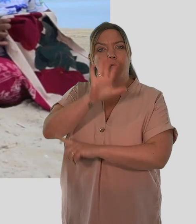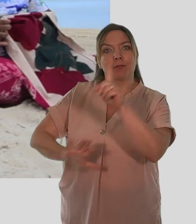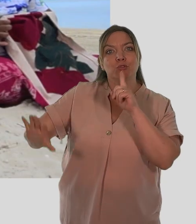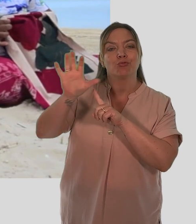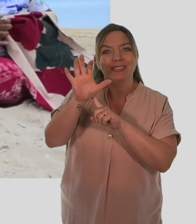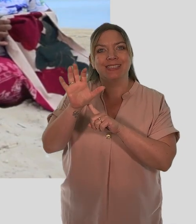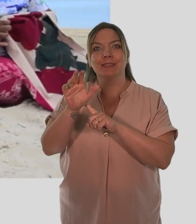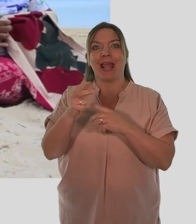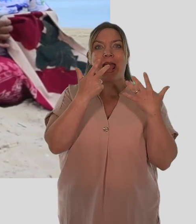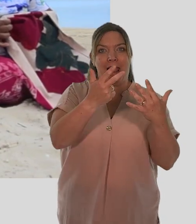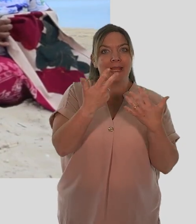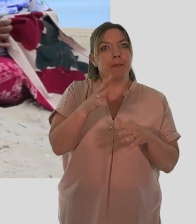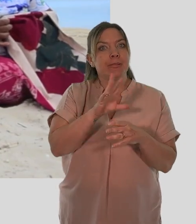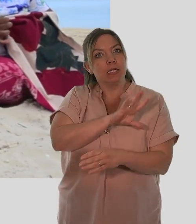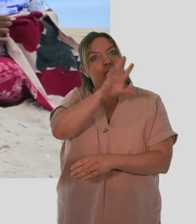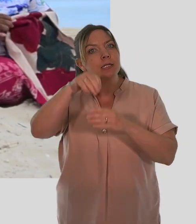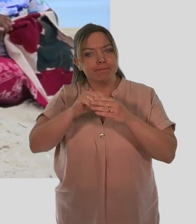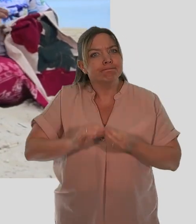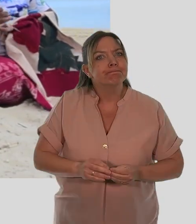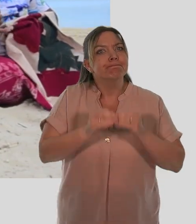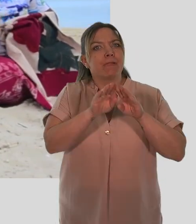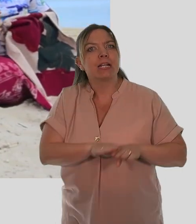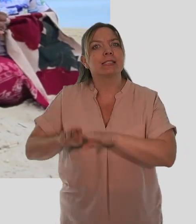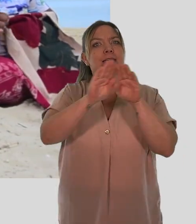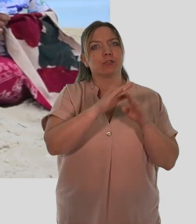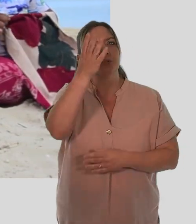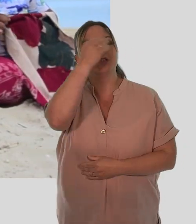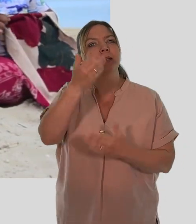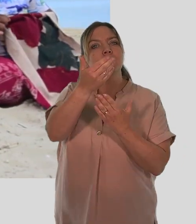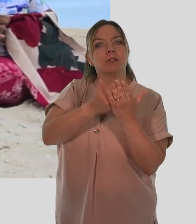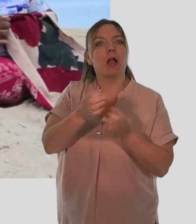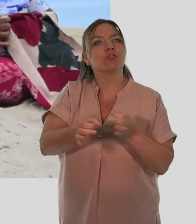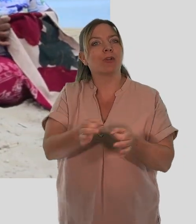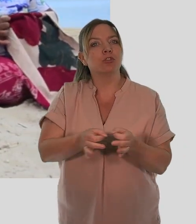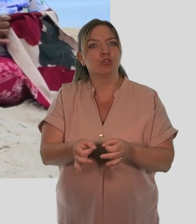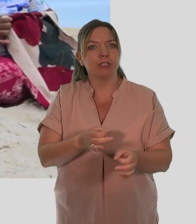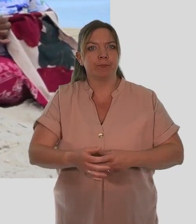There is a rich diversity in culture and heritage in the Western Pacific Region.